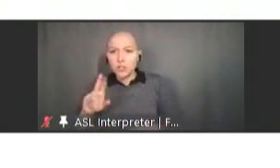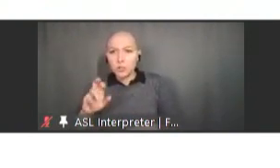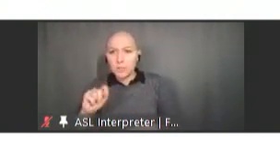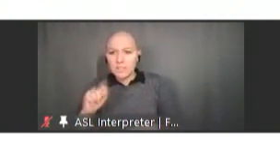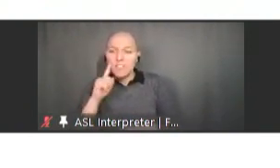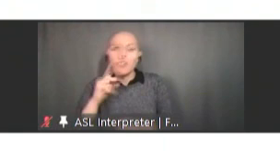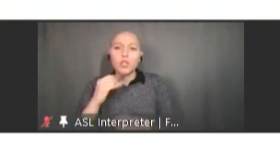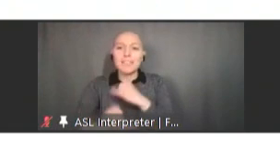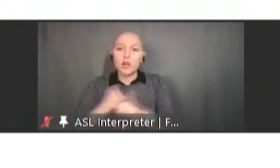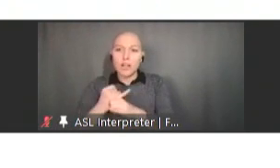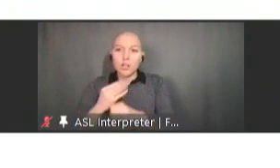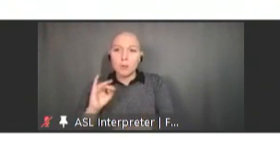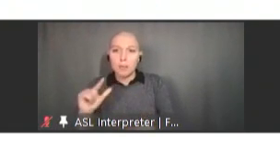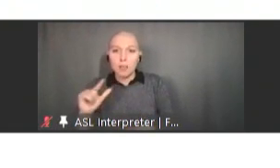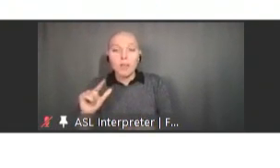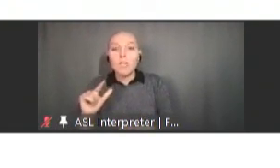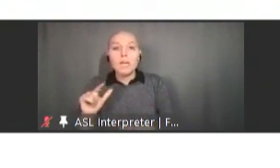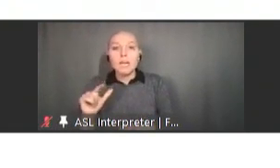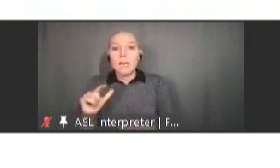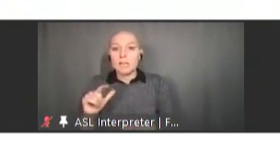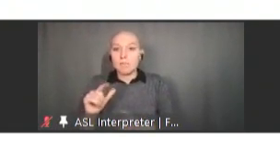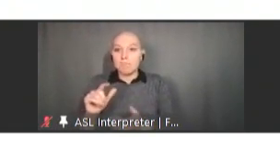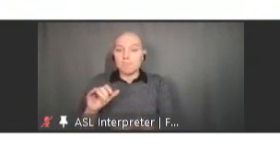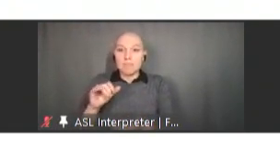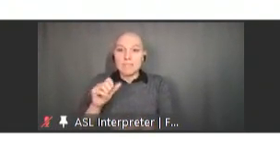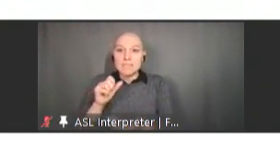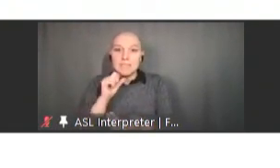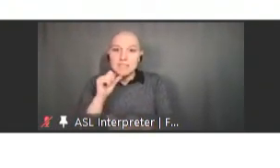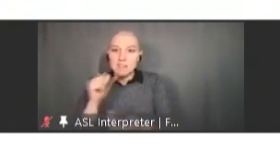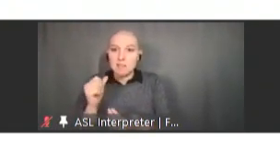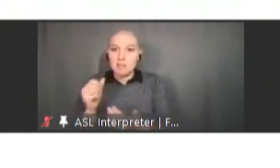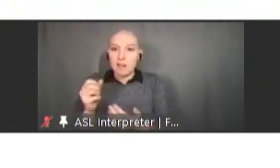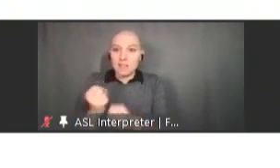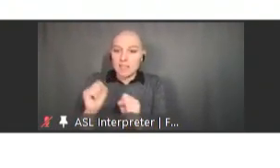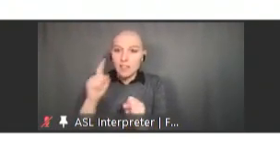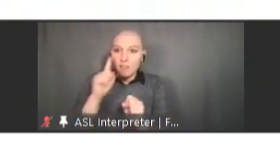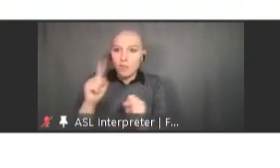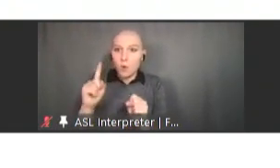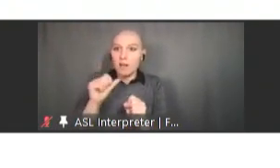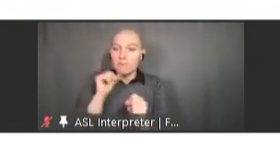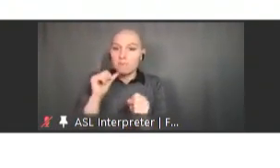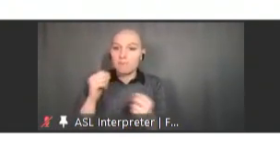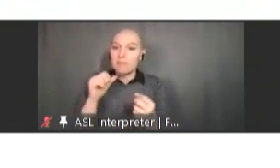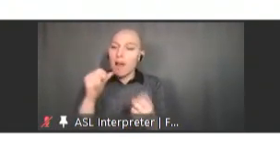primate. And I do remember it being in the two log scale for the human study as well if -- when